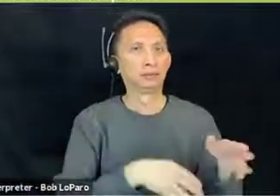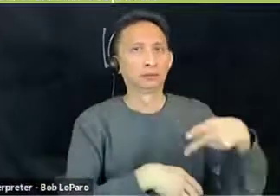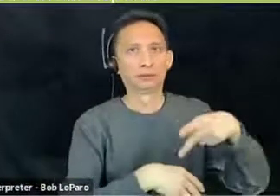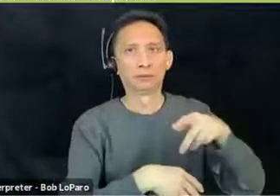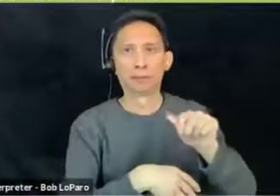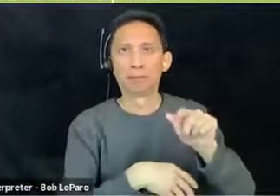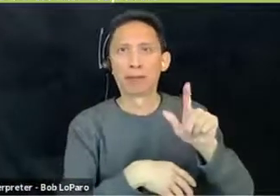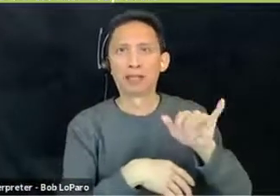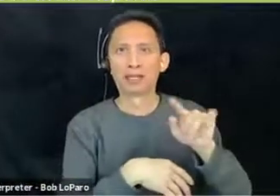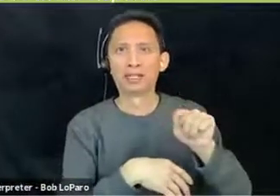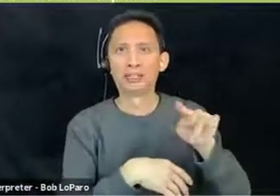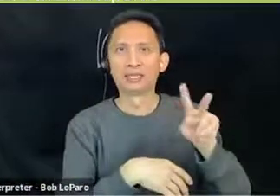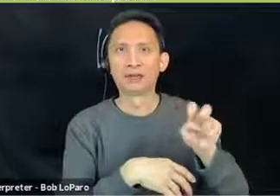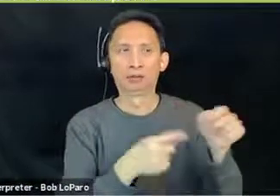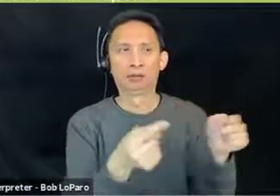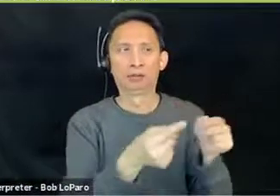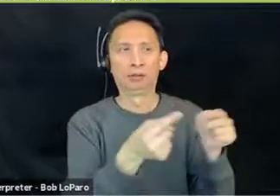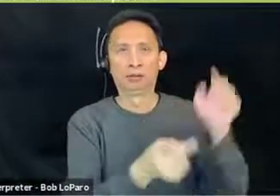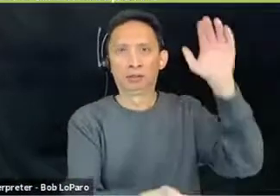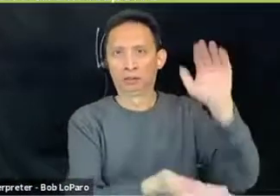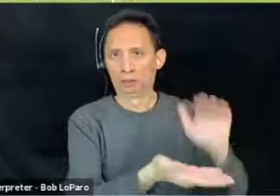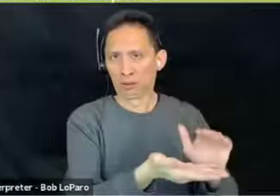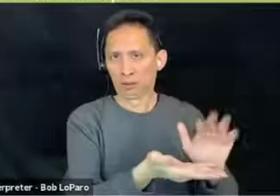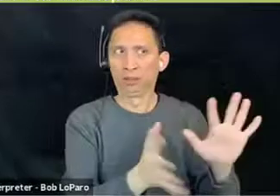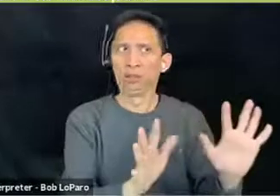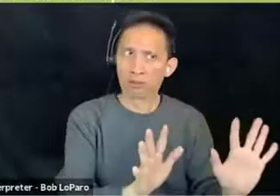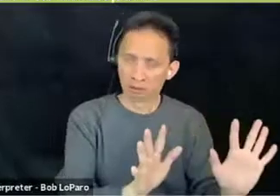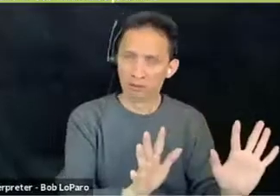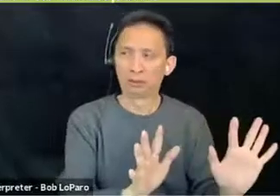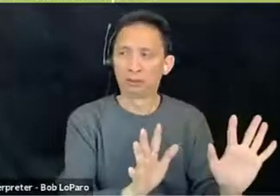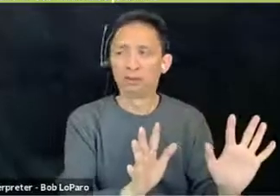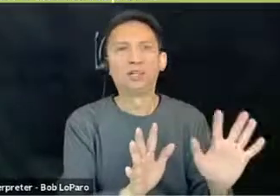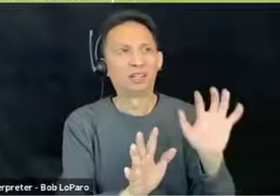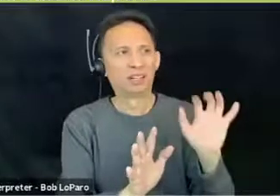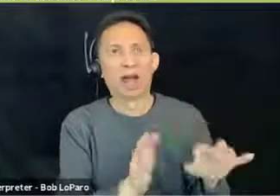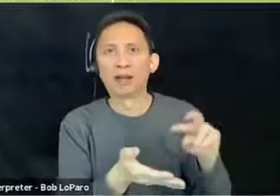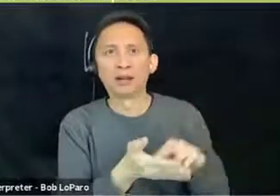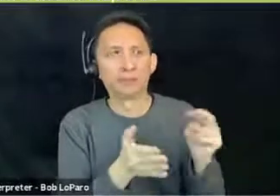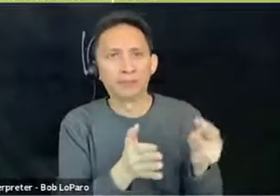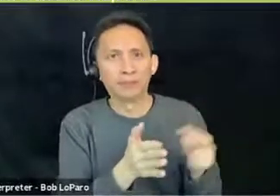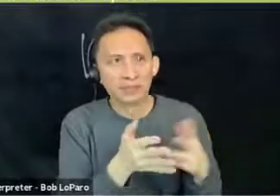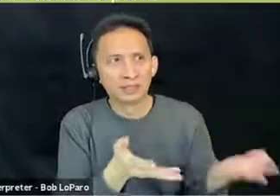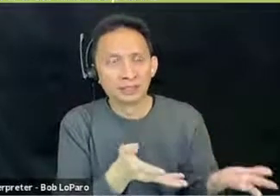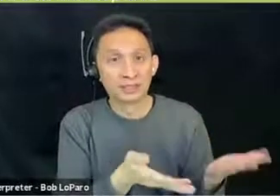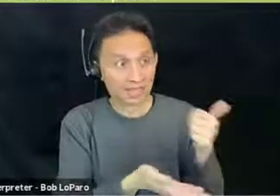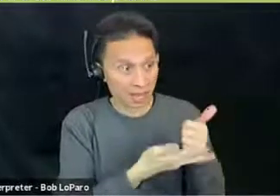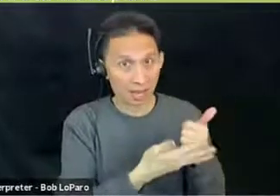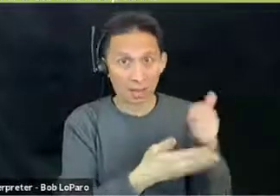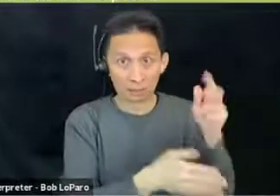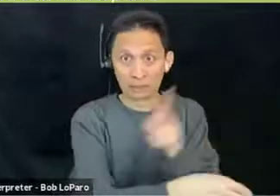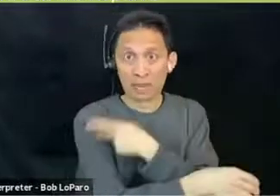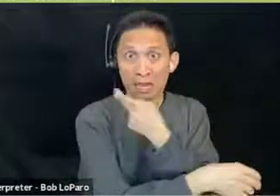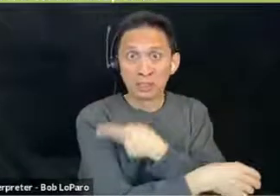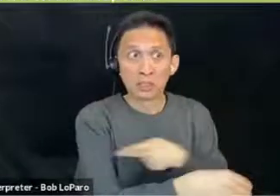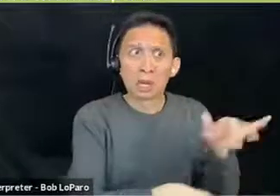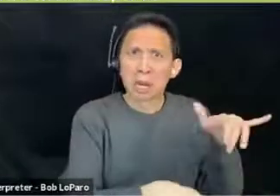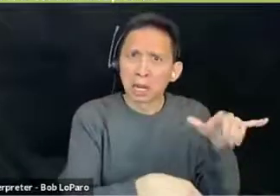that also brings to light that palliative care is not only for the patient, it's for the family as well.